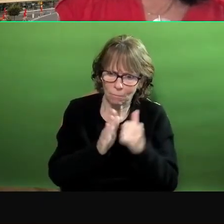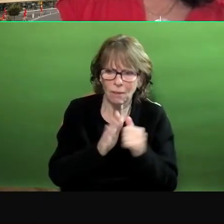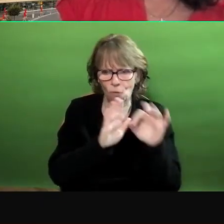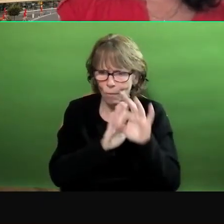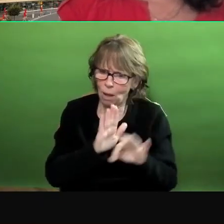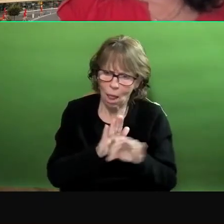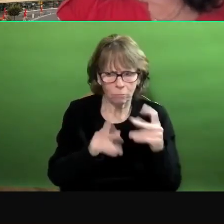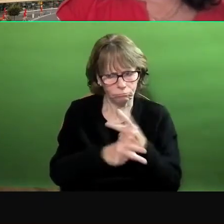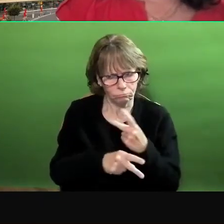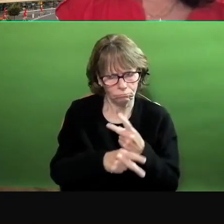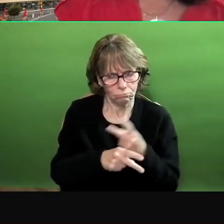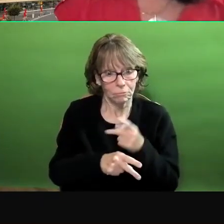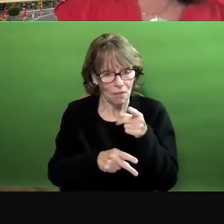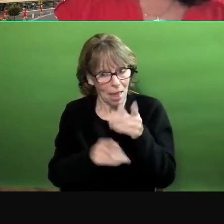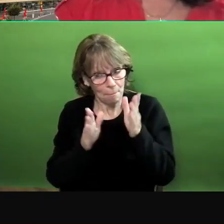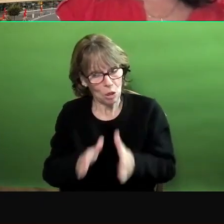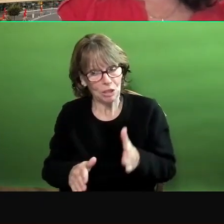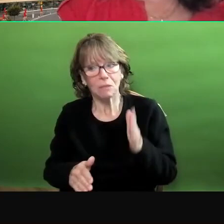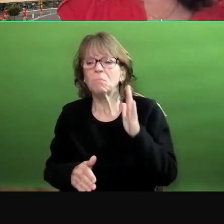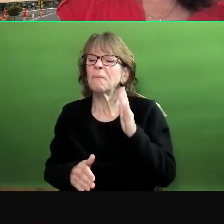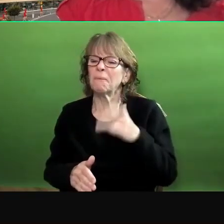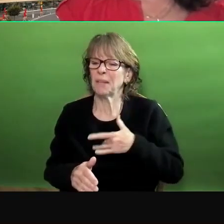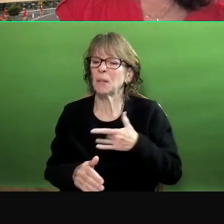somebody is at high risk of opioid addiction. And we know that opioid